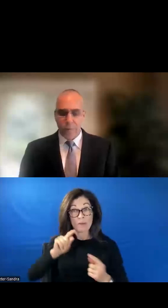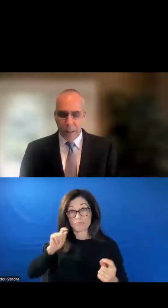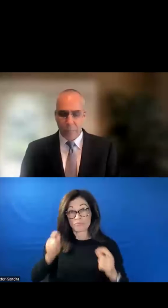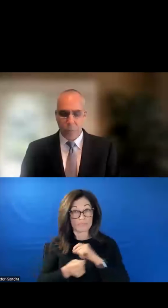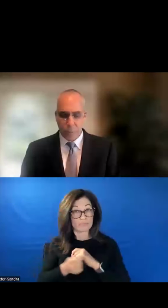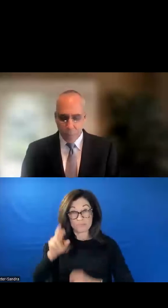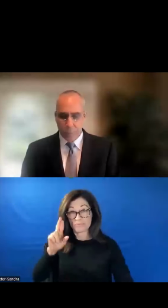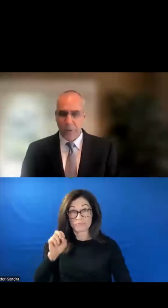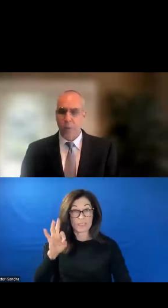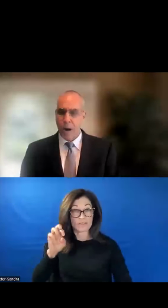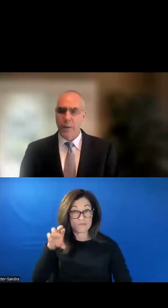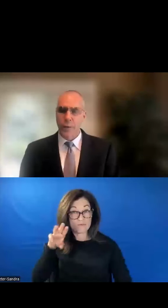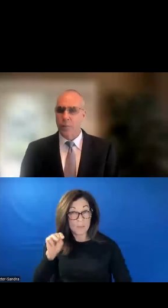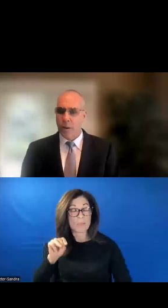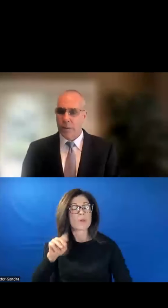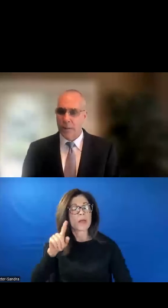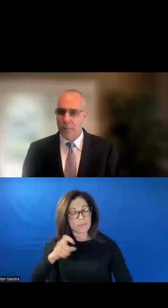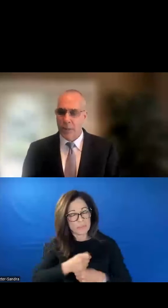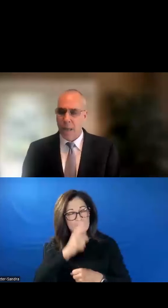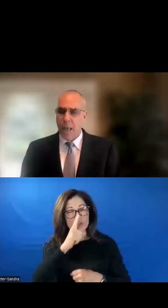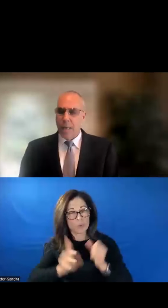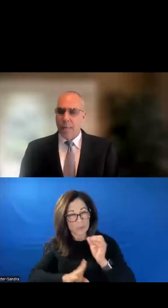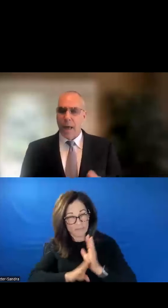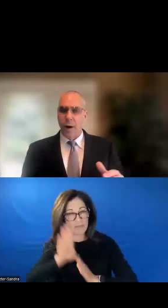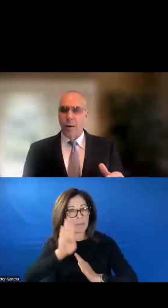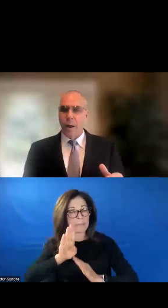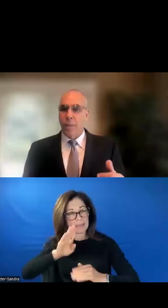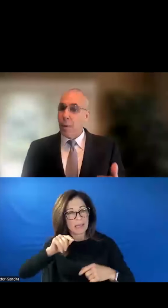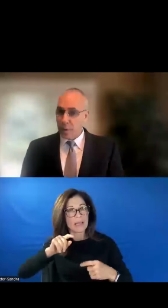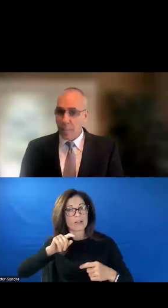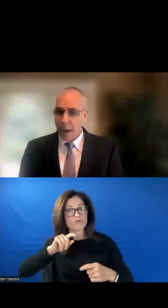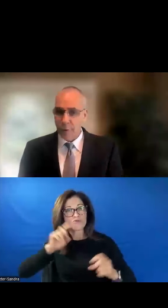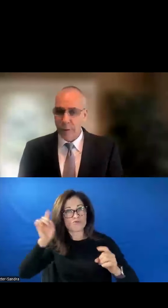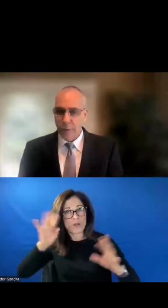DEVELOPING AND REFORMING CRISIS RESPONSE SYSTEMS THAT ARE THE MOST COMPASSIONATE,